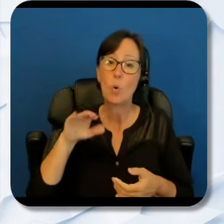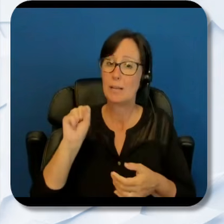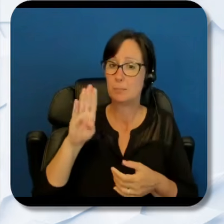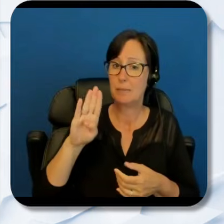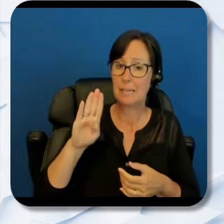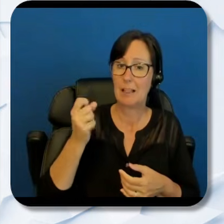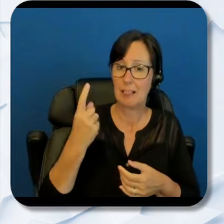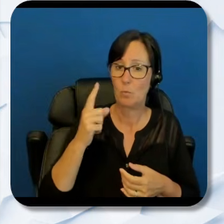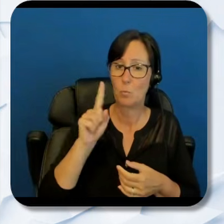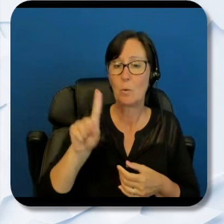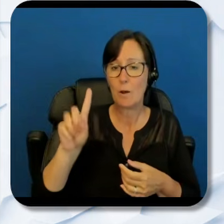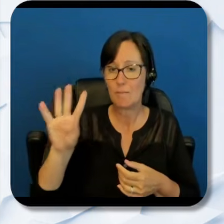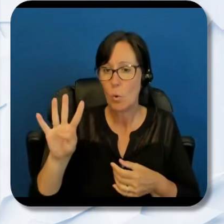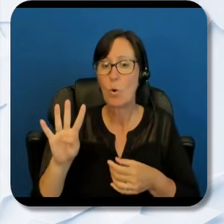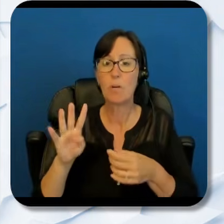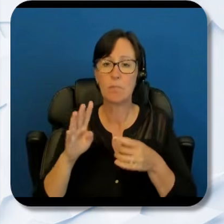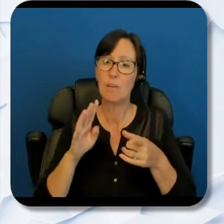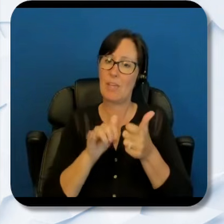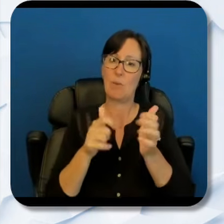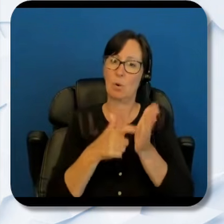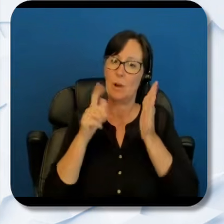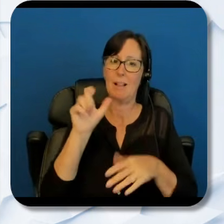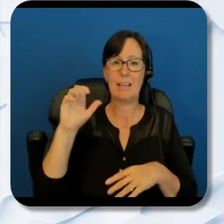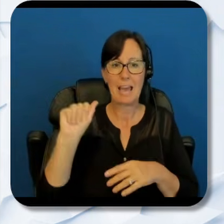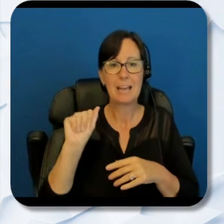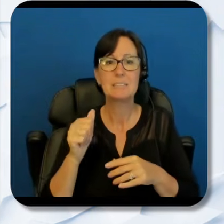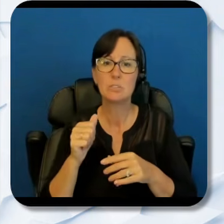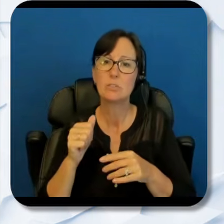include targeted actions for student groups that were meeting those lower performance